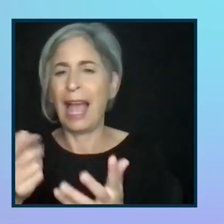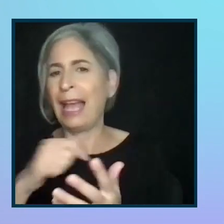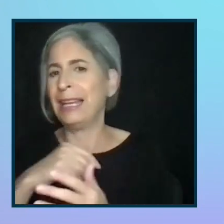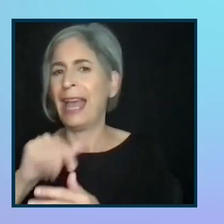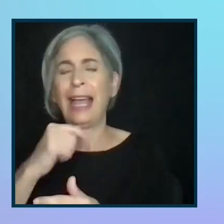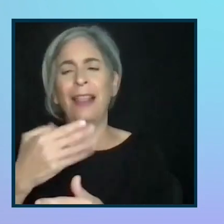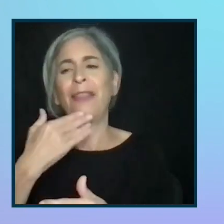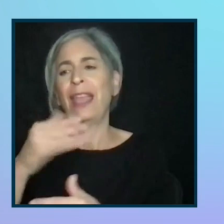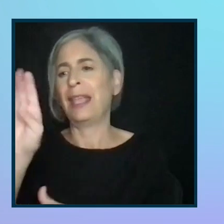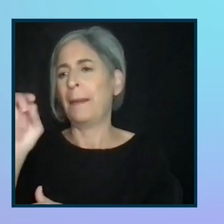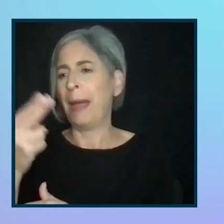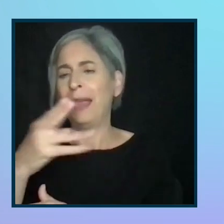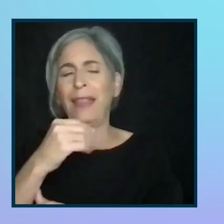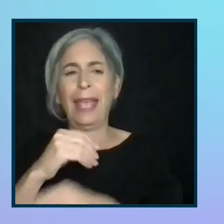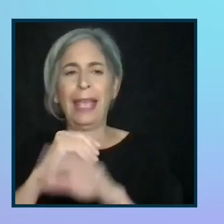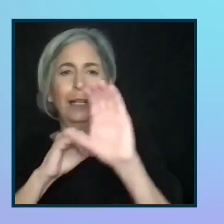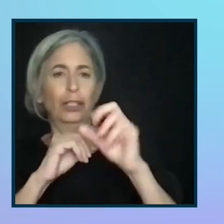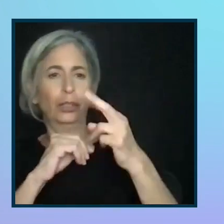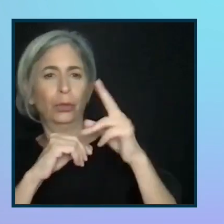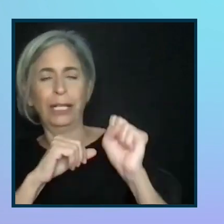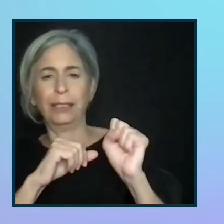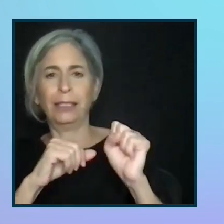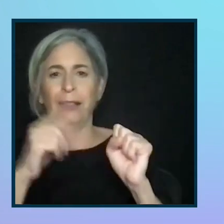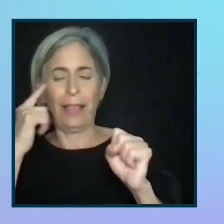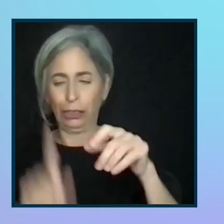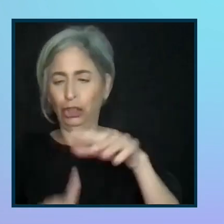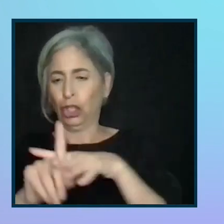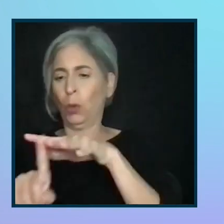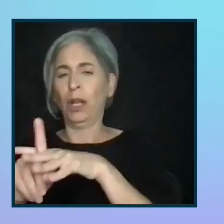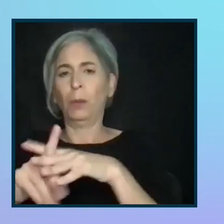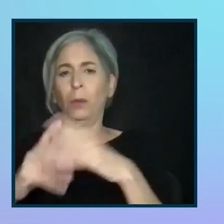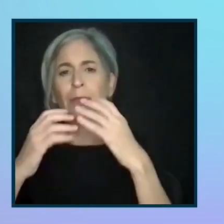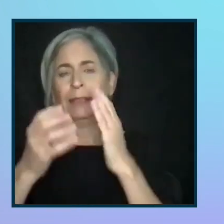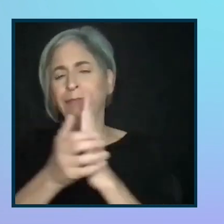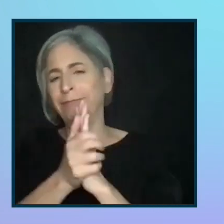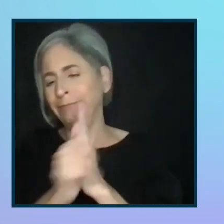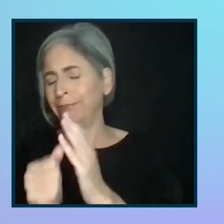For them to show up with the passion and the talent they do repeatedly,